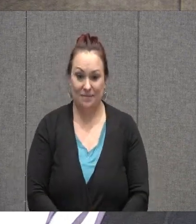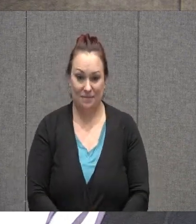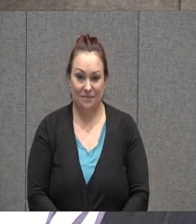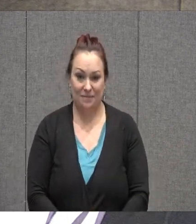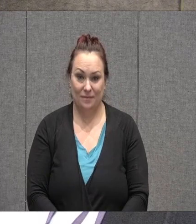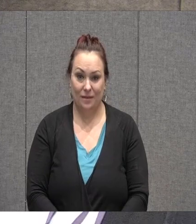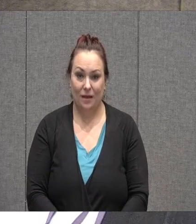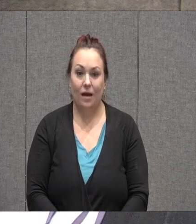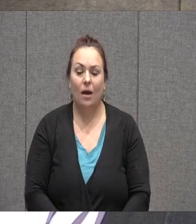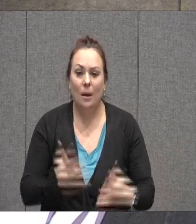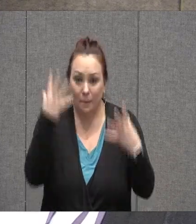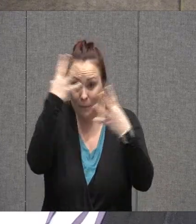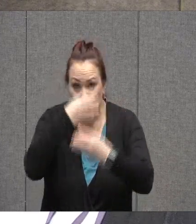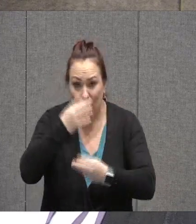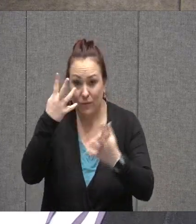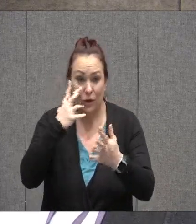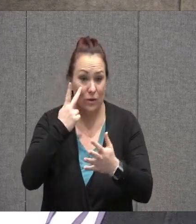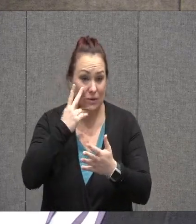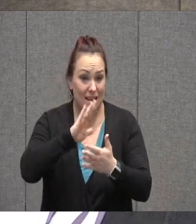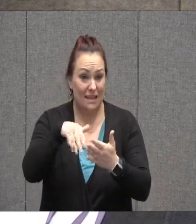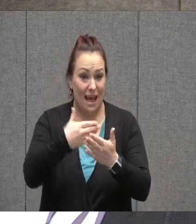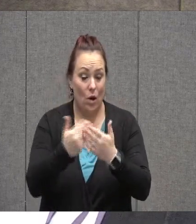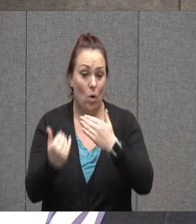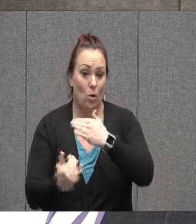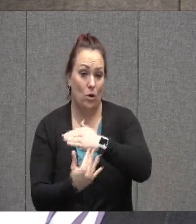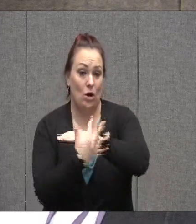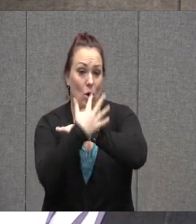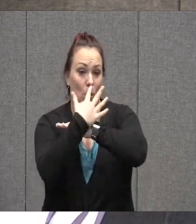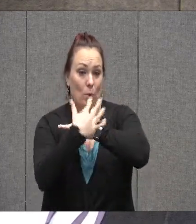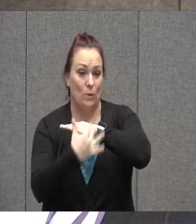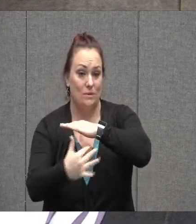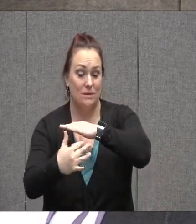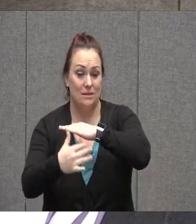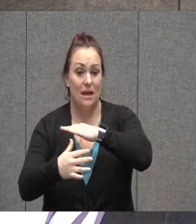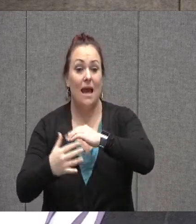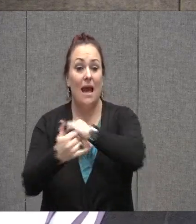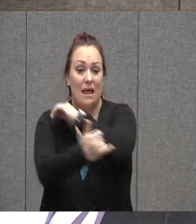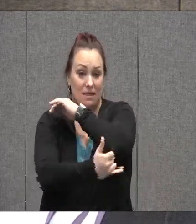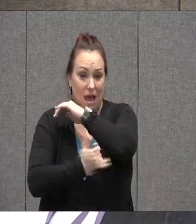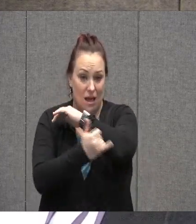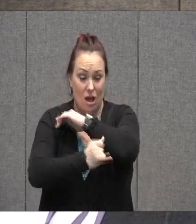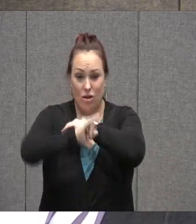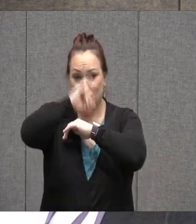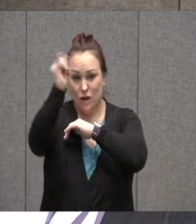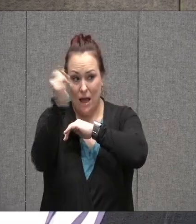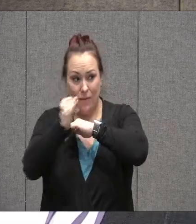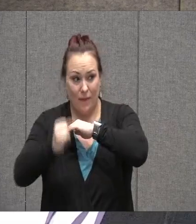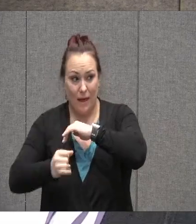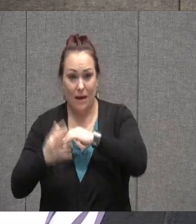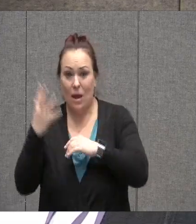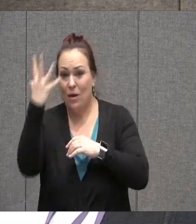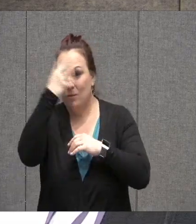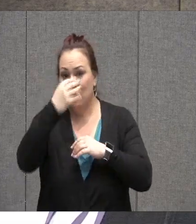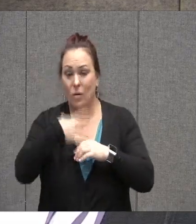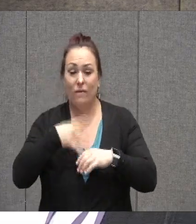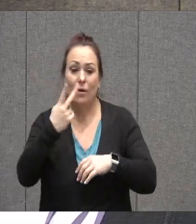Look at how beautiful. You see the entire coastline. You can see the country outline. Look at these beautiful pinks in the sea creature.